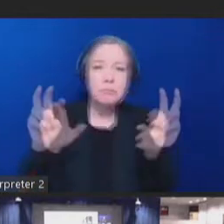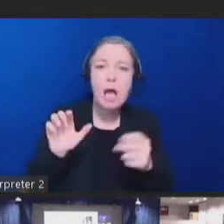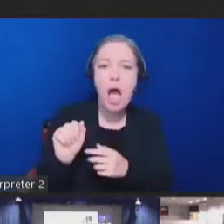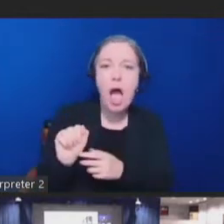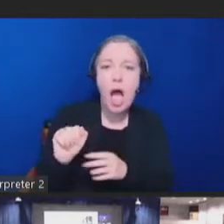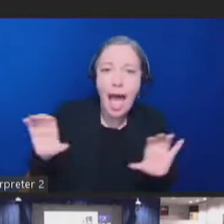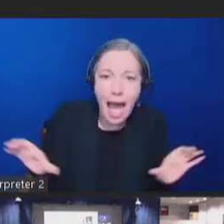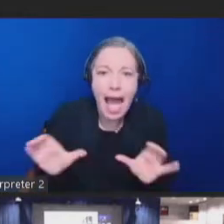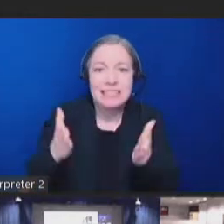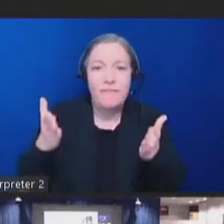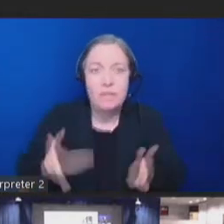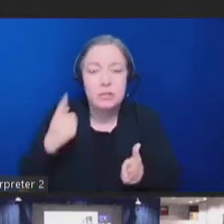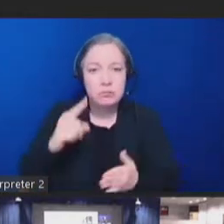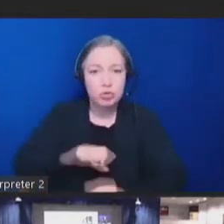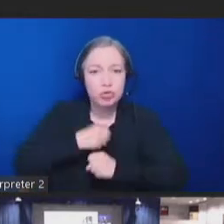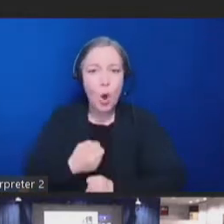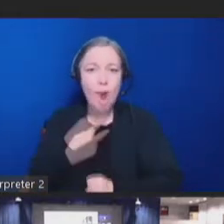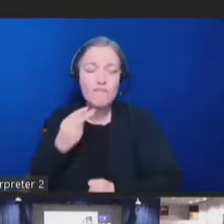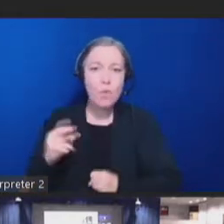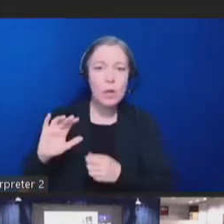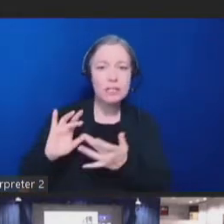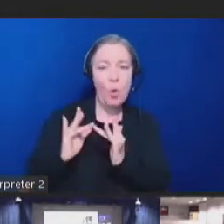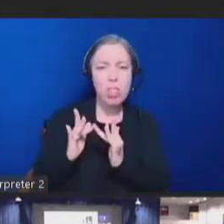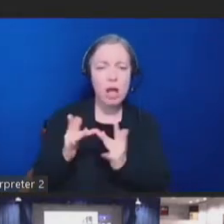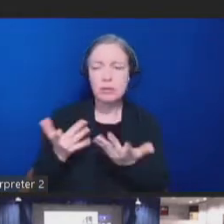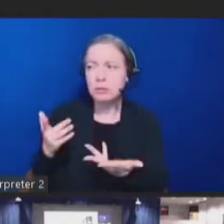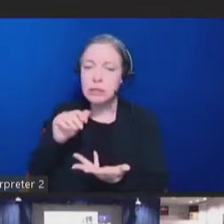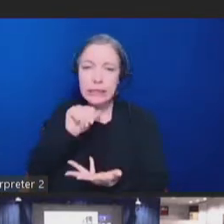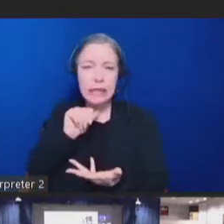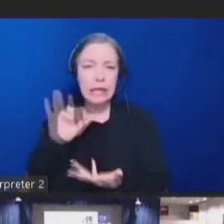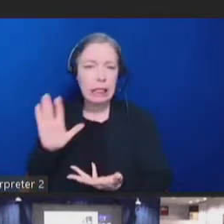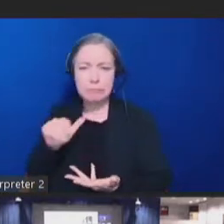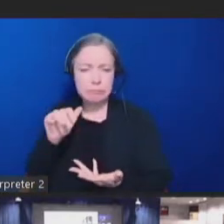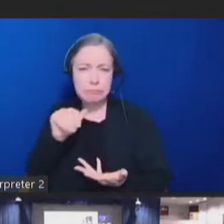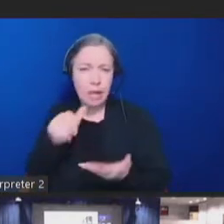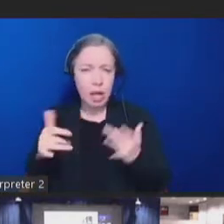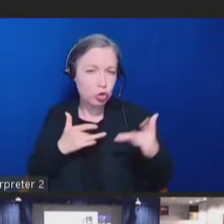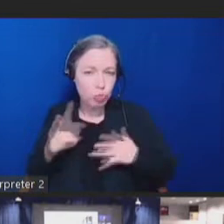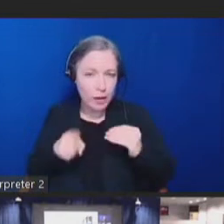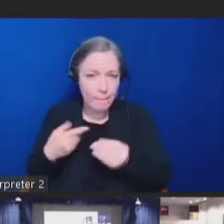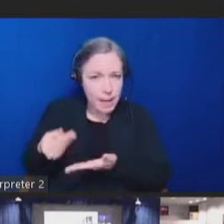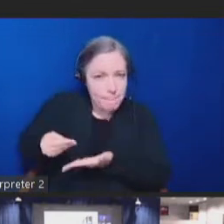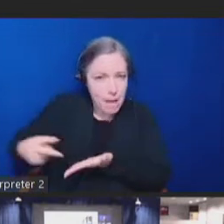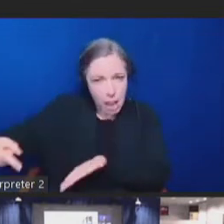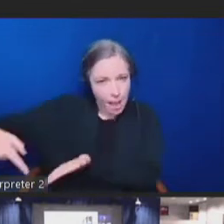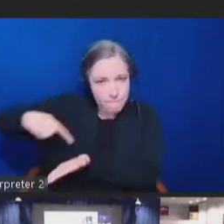for whom it's less about compensation and more about value alignment. So, tapping into your